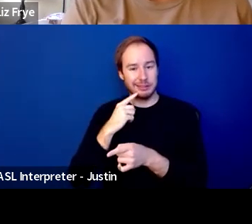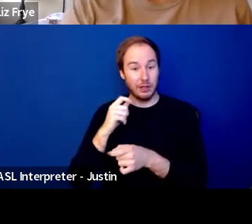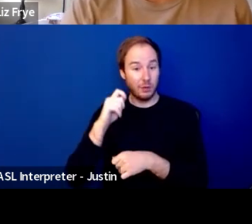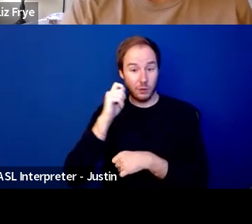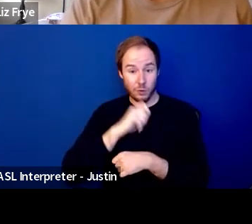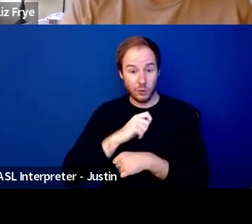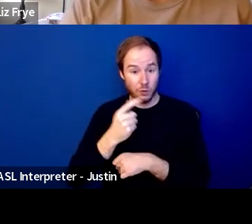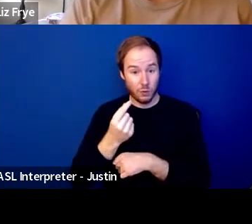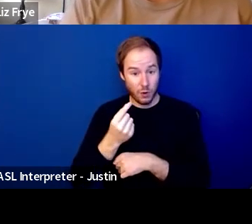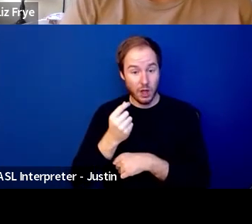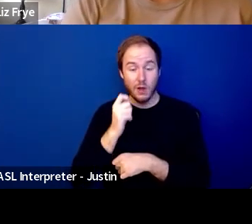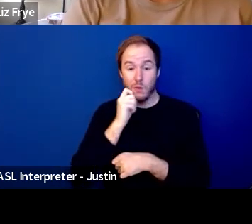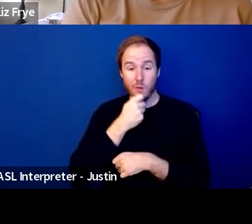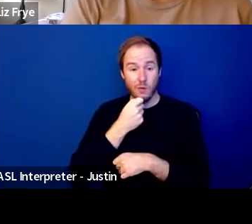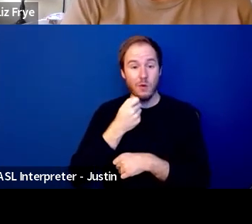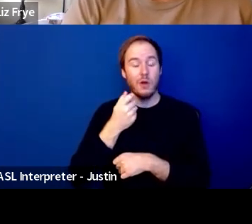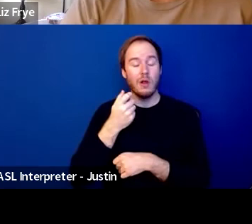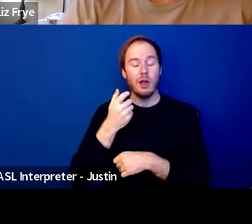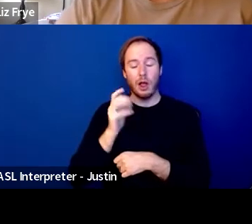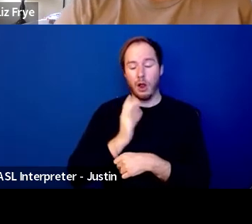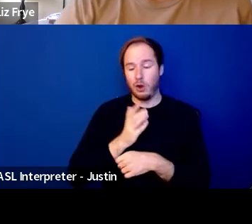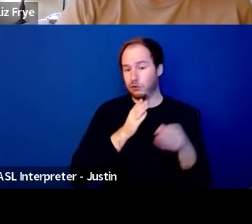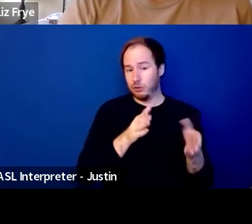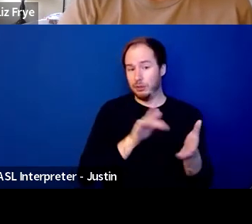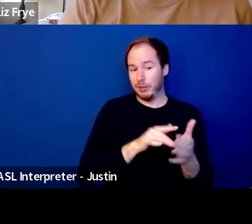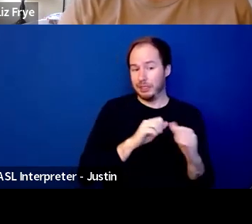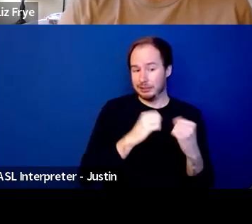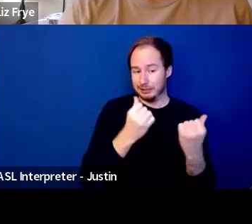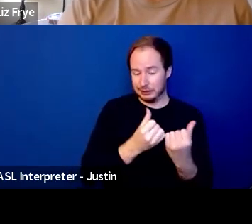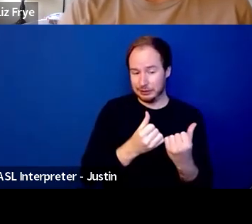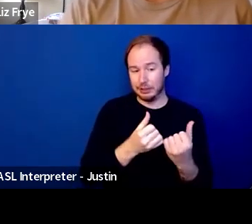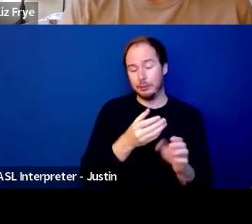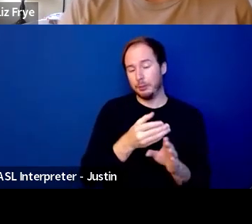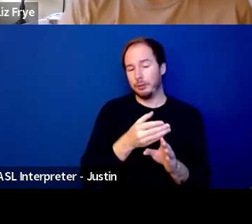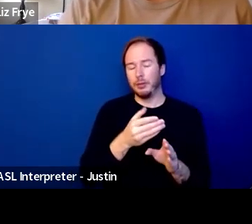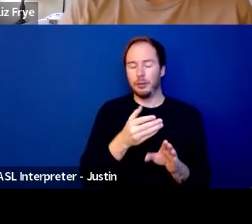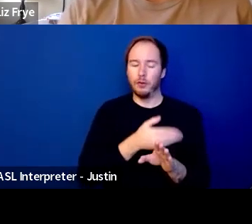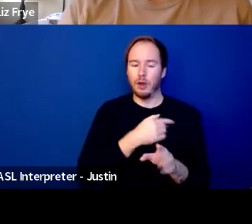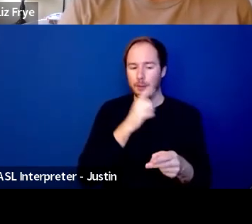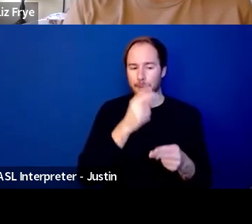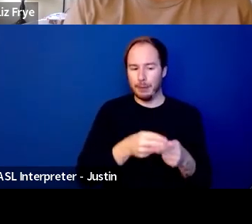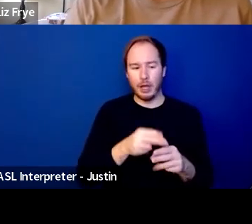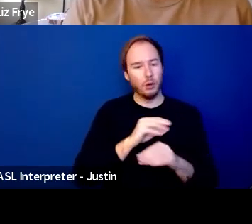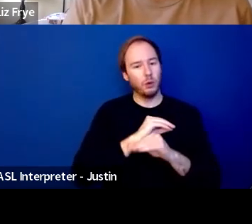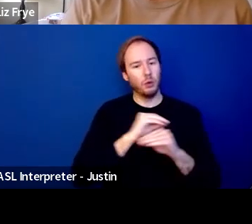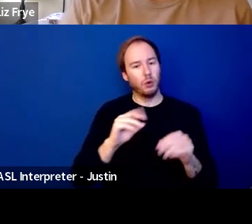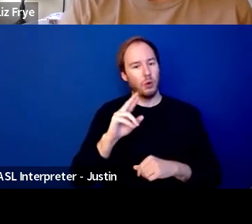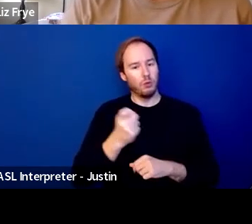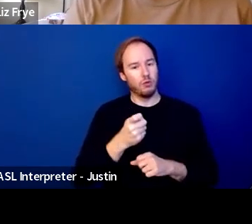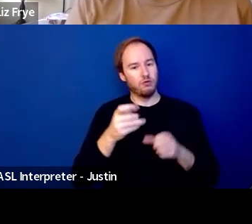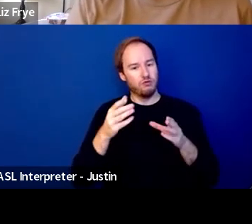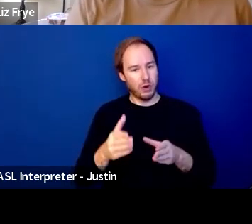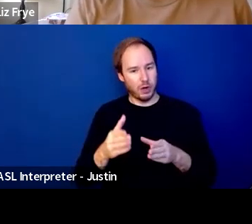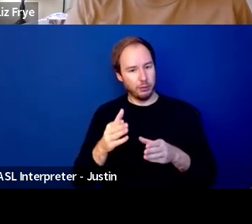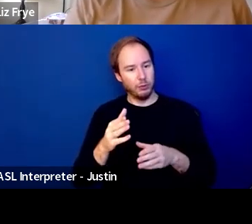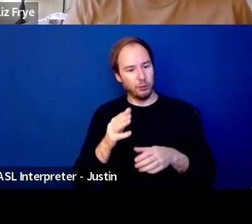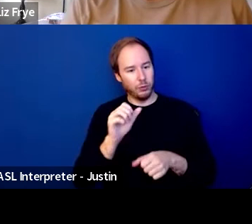our street medicine team is that, I said earlier, none of the prescribers on our team work on the street full time.